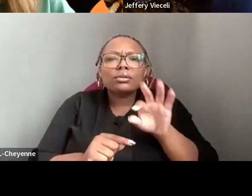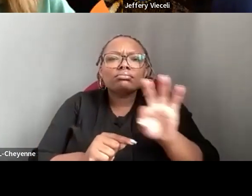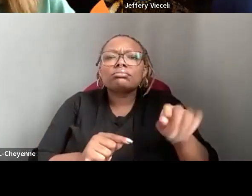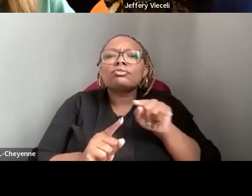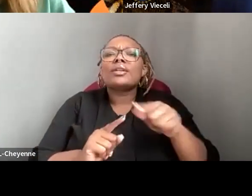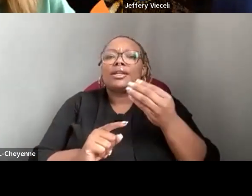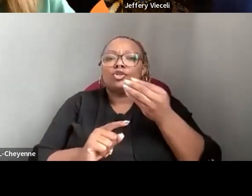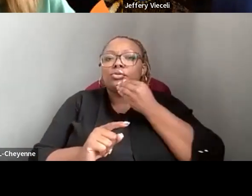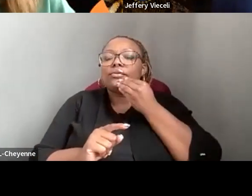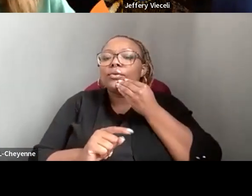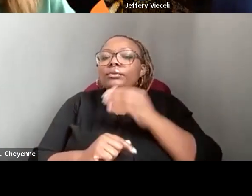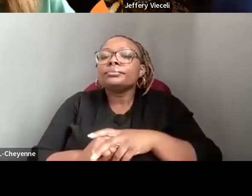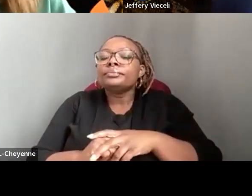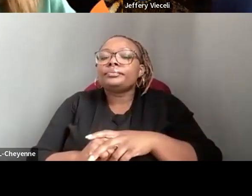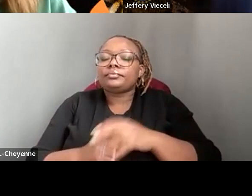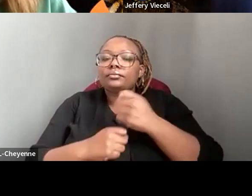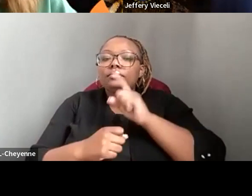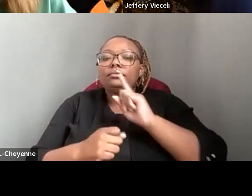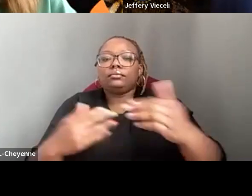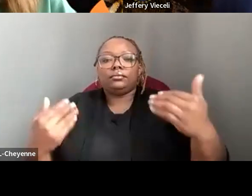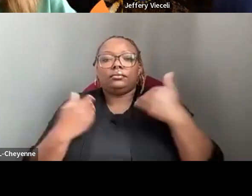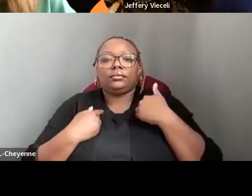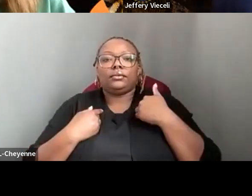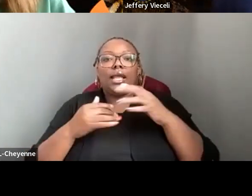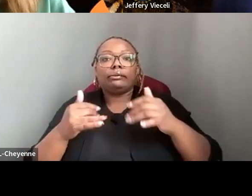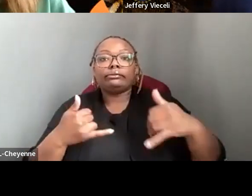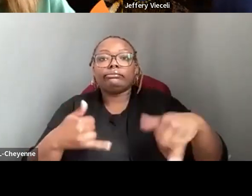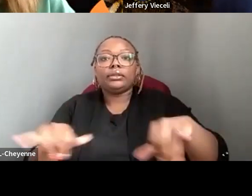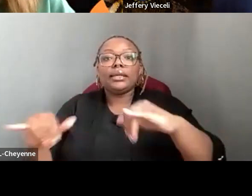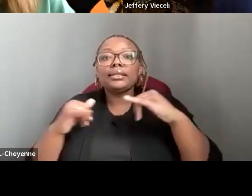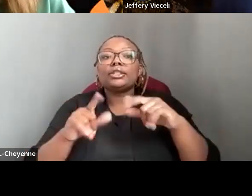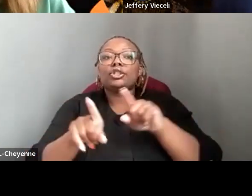So you know, just handle those consistently and handle those, you know,